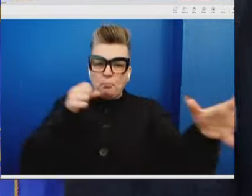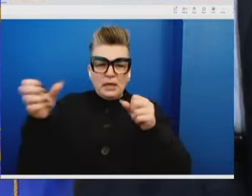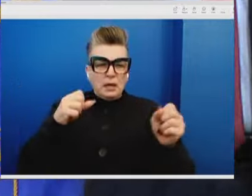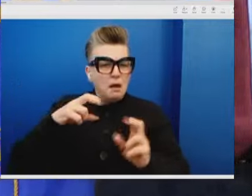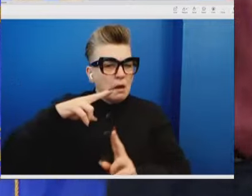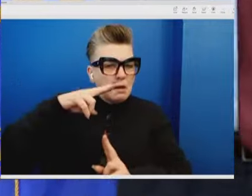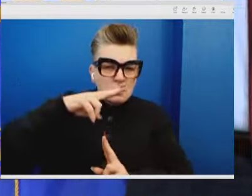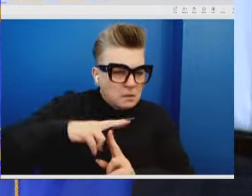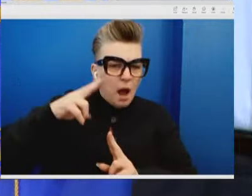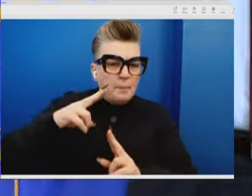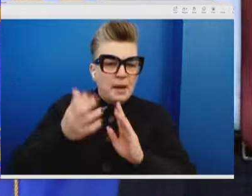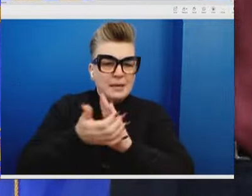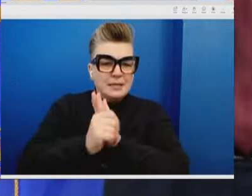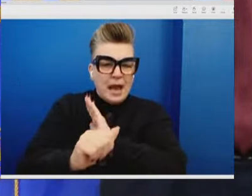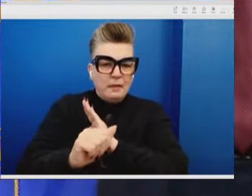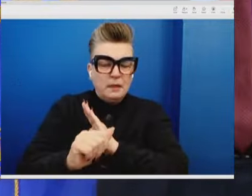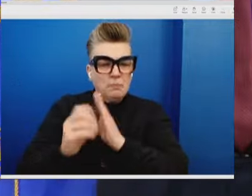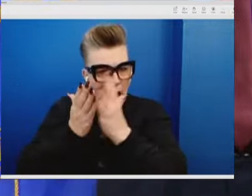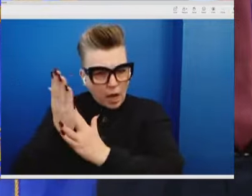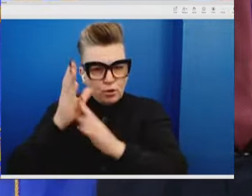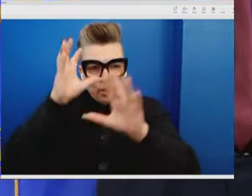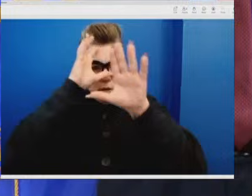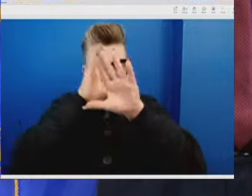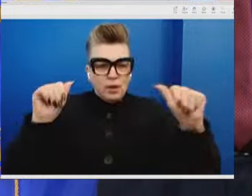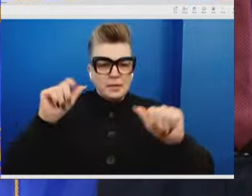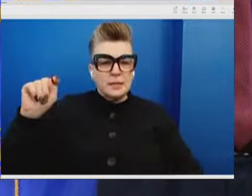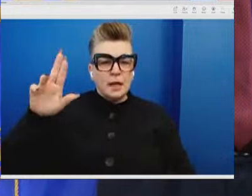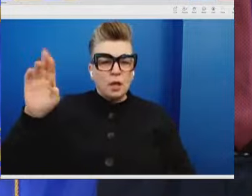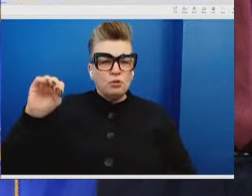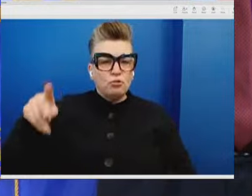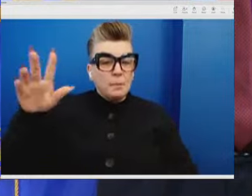President Trump's leadership, there's been a magnet effect of bringing folks who are quite